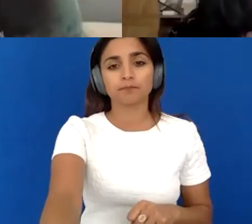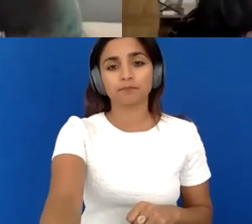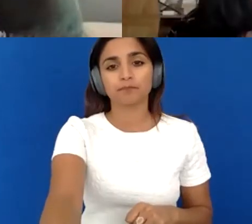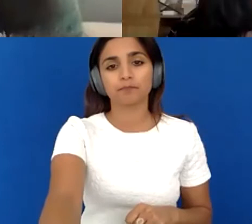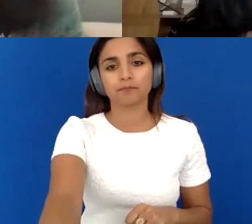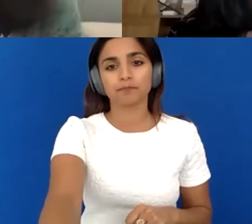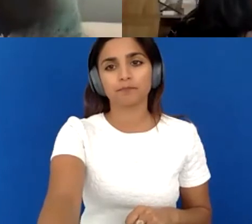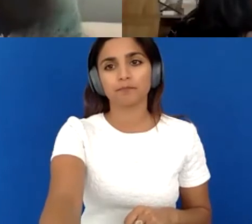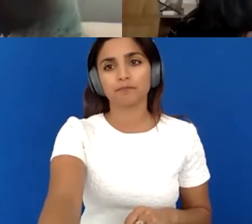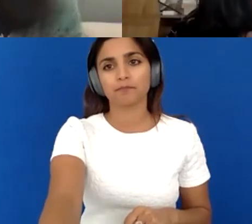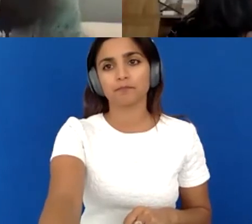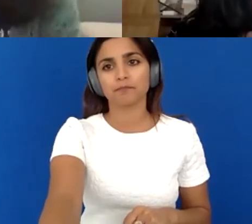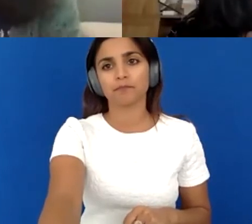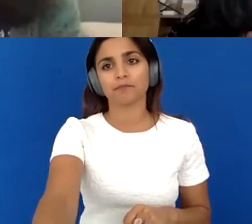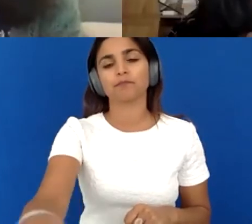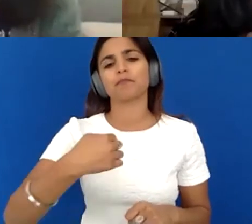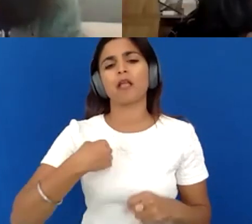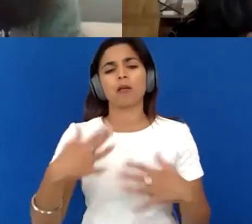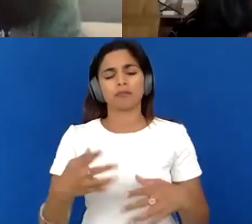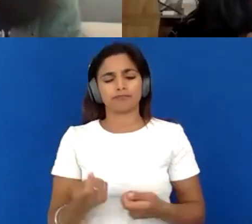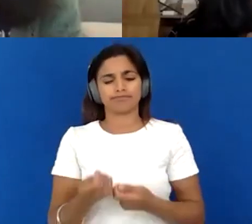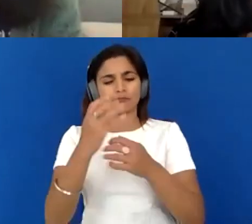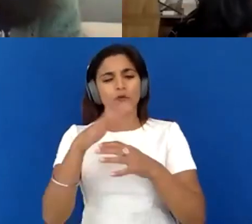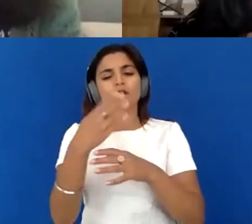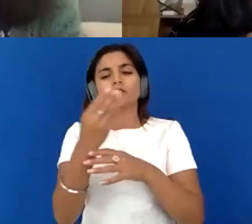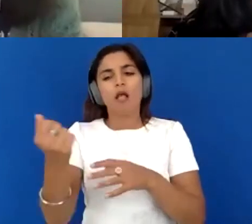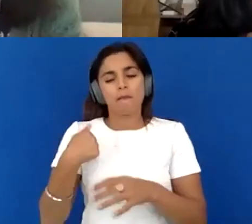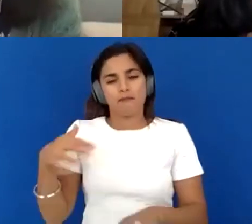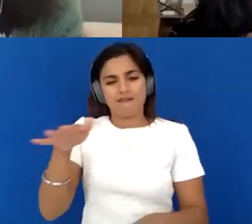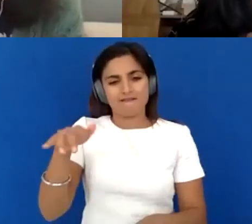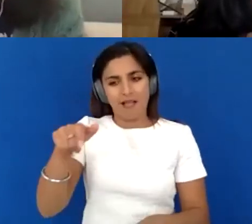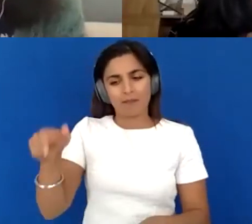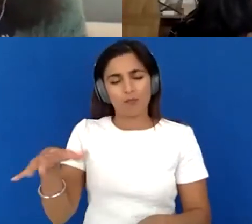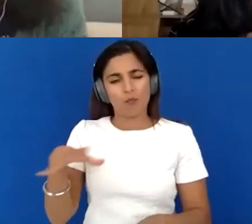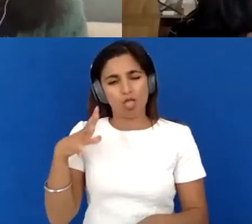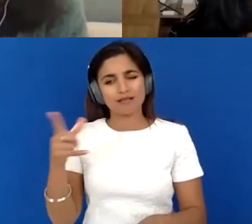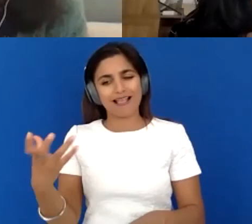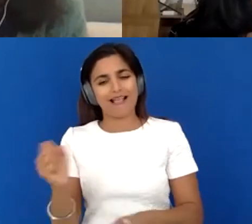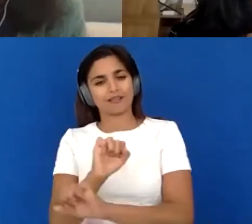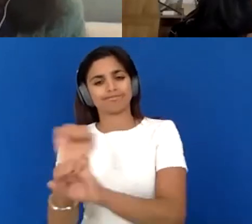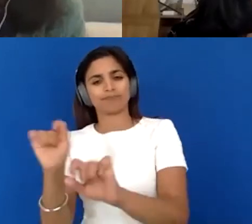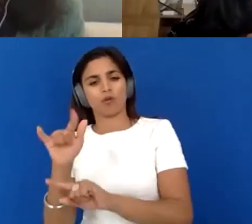presentation that some of my family are already skeptical about